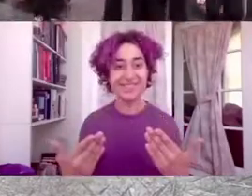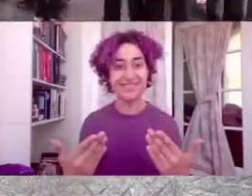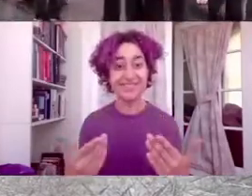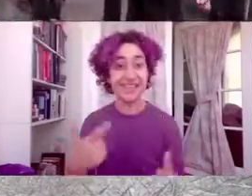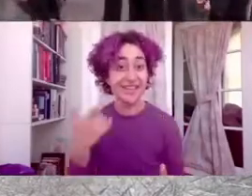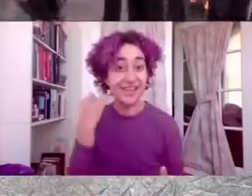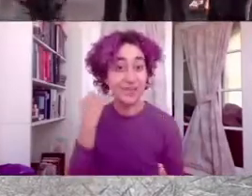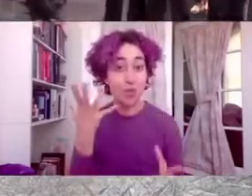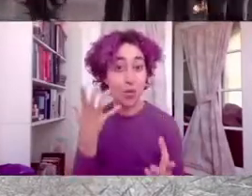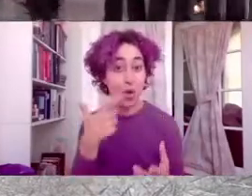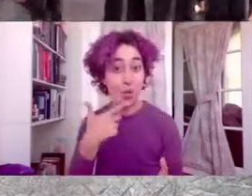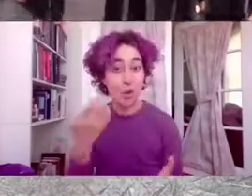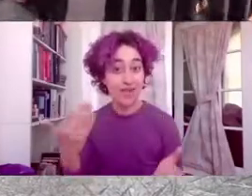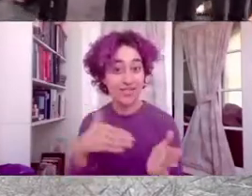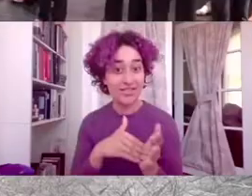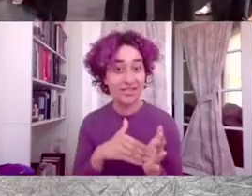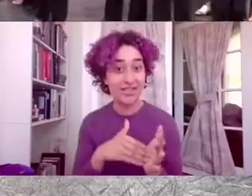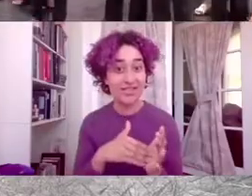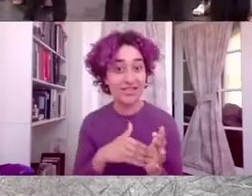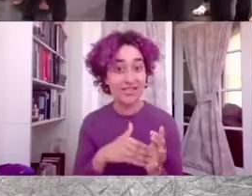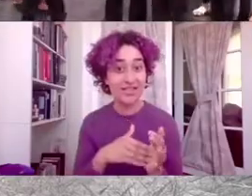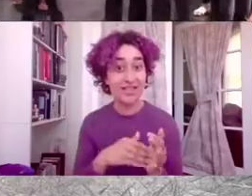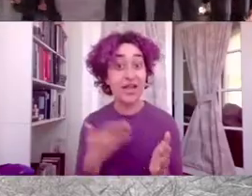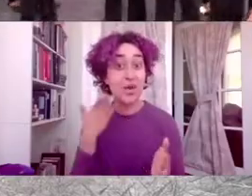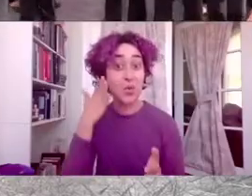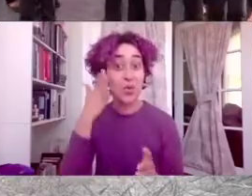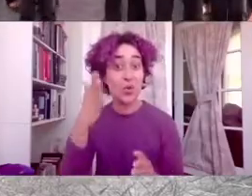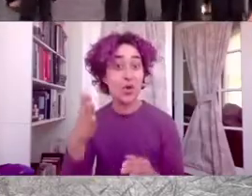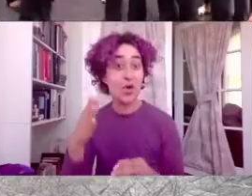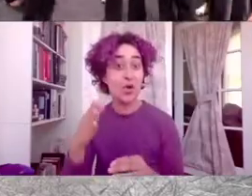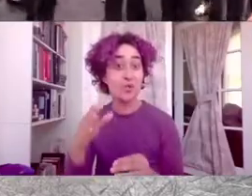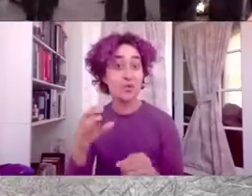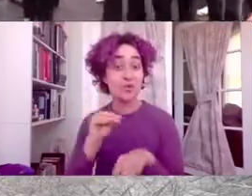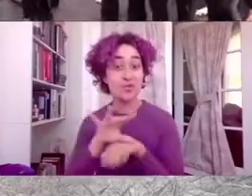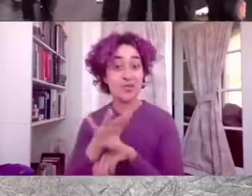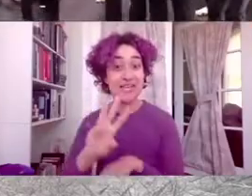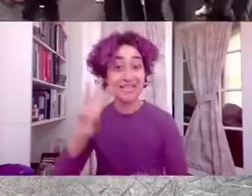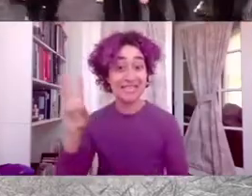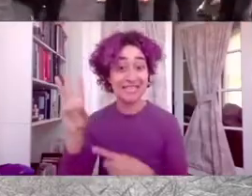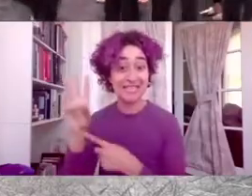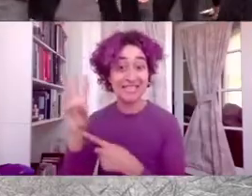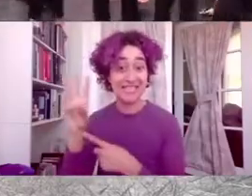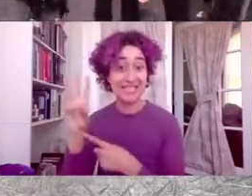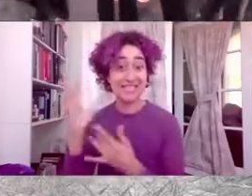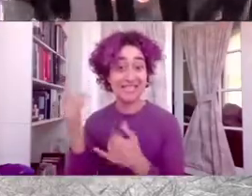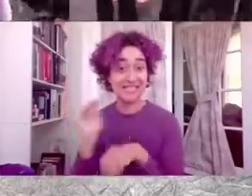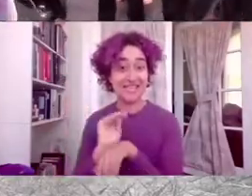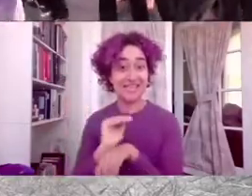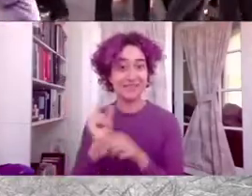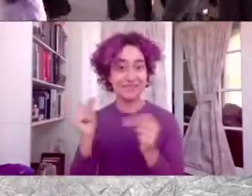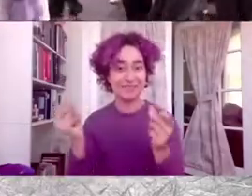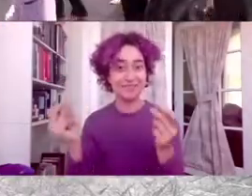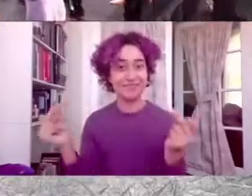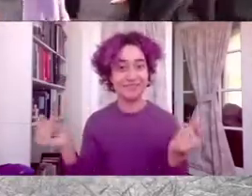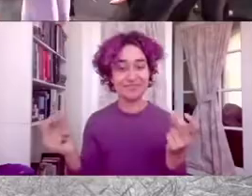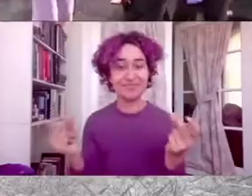If you want to catch it again, live stream again at six. (drums playing)